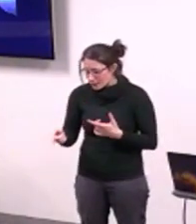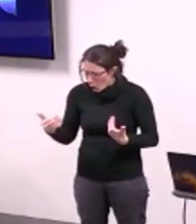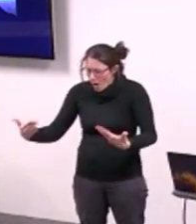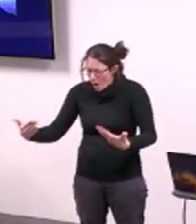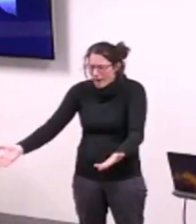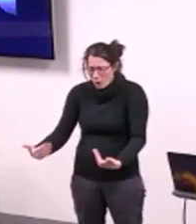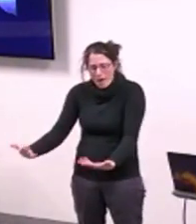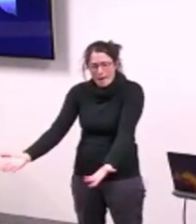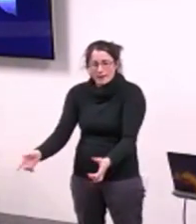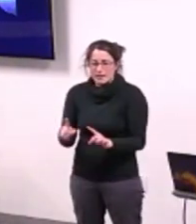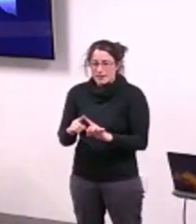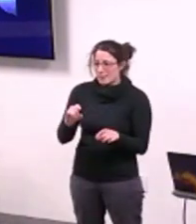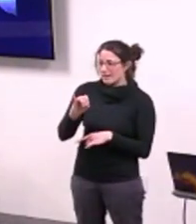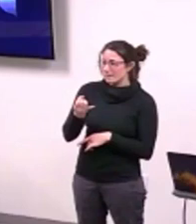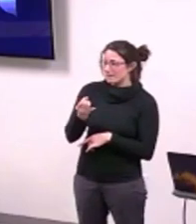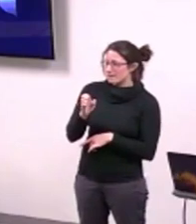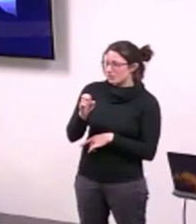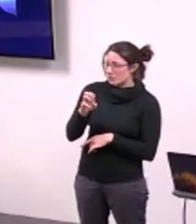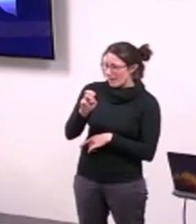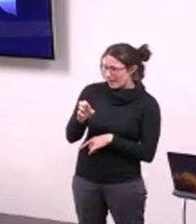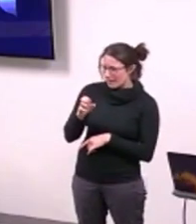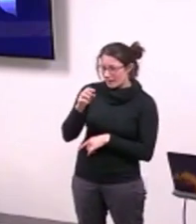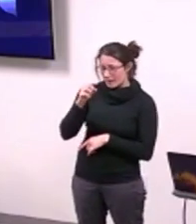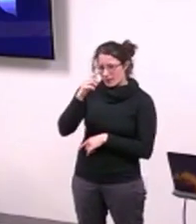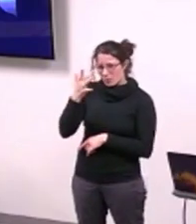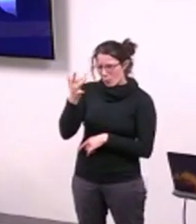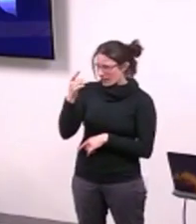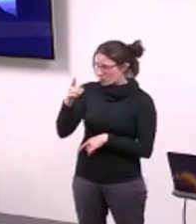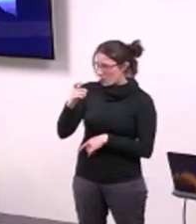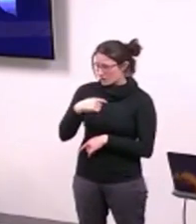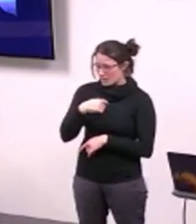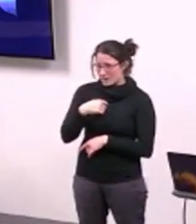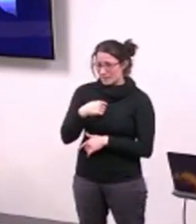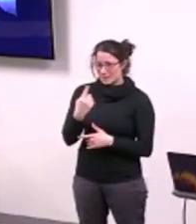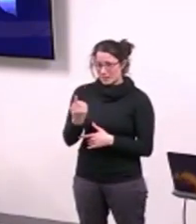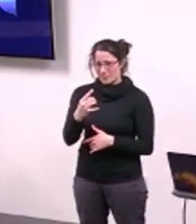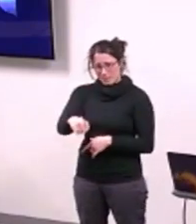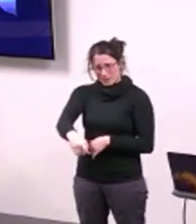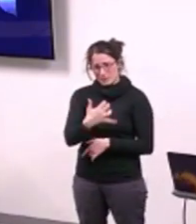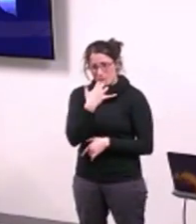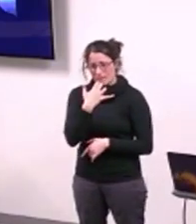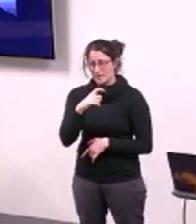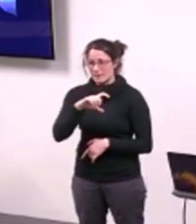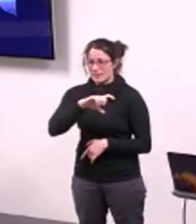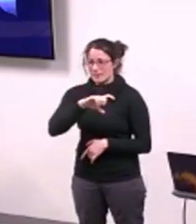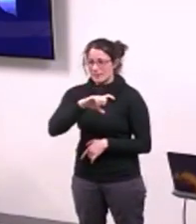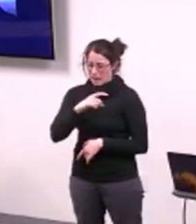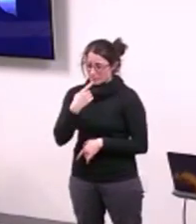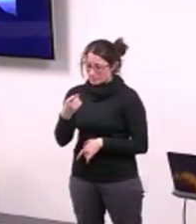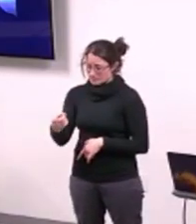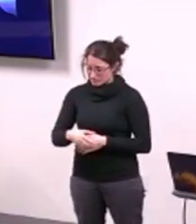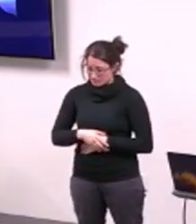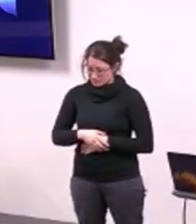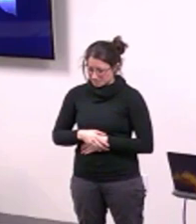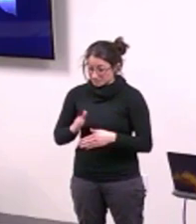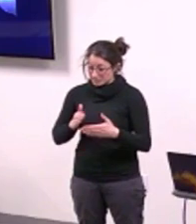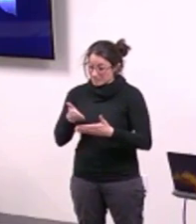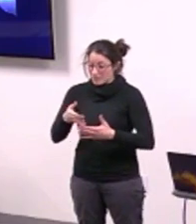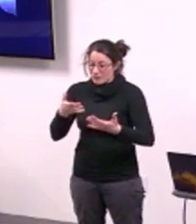But with Germaine, why are you questioning our authority. Something must be wrong. And the cop actually said, after they beat him. They ended up beating him up.